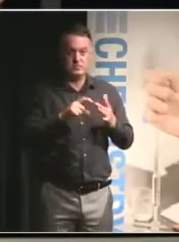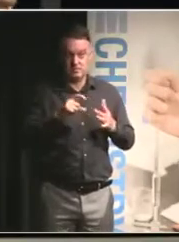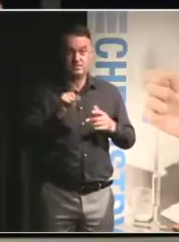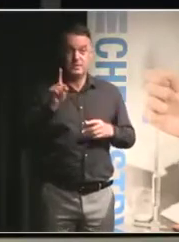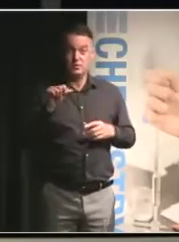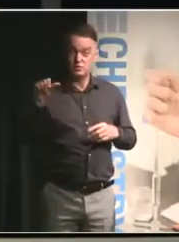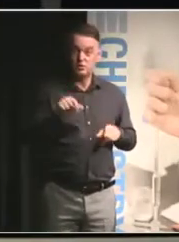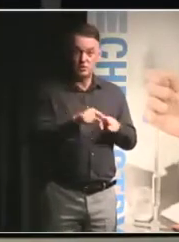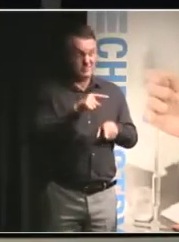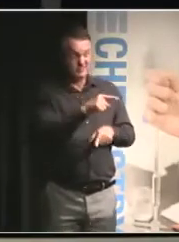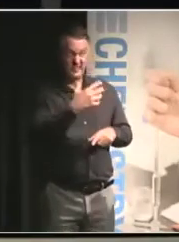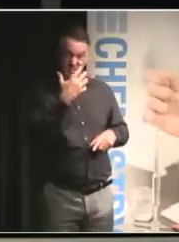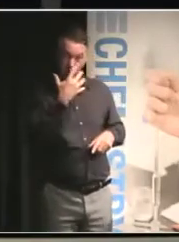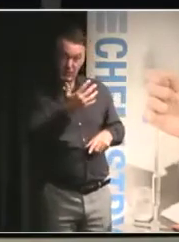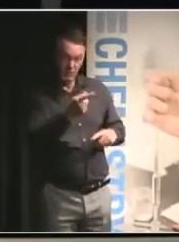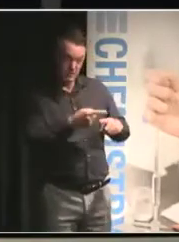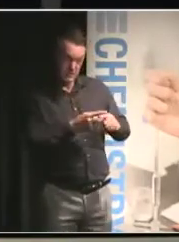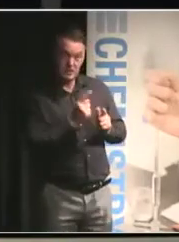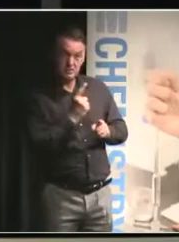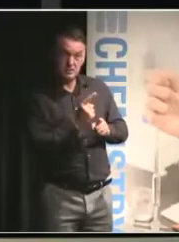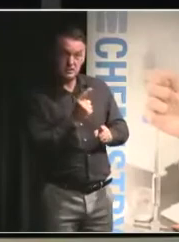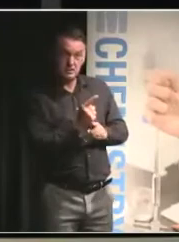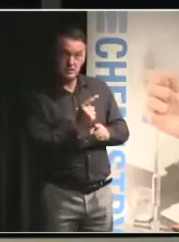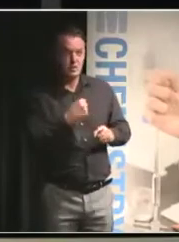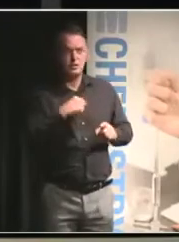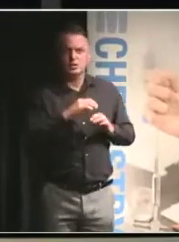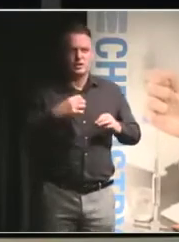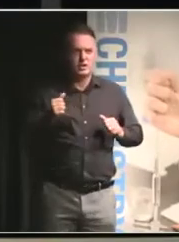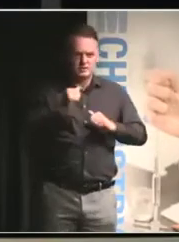speaking English. We don't really have the sentence structure and the rules